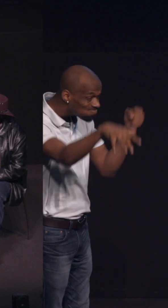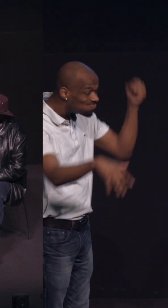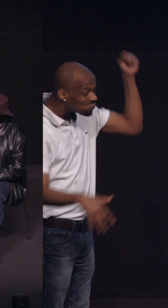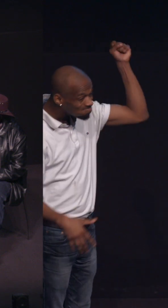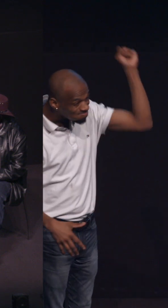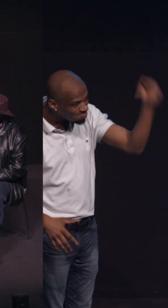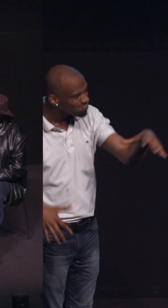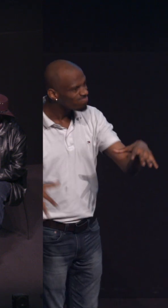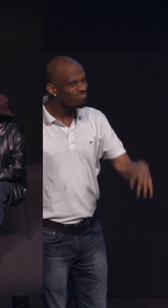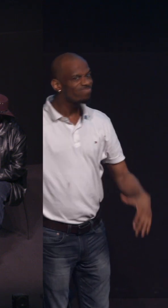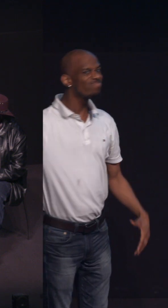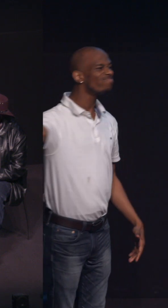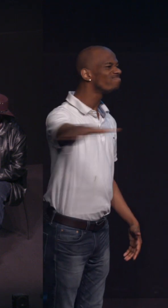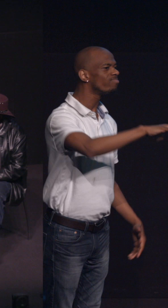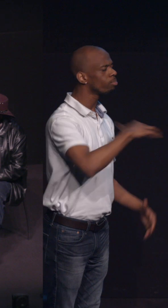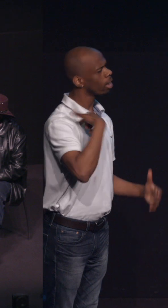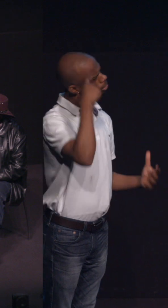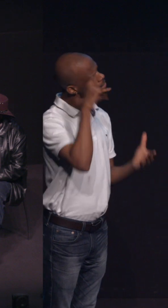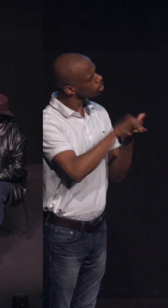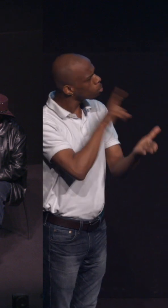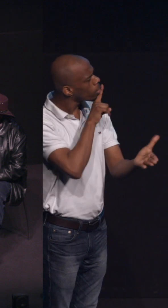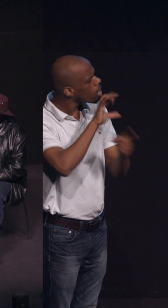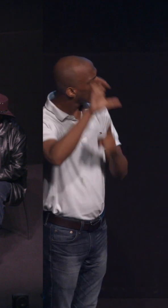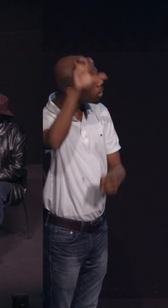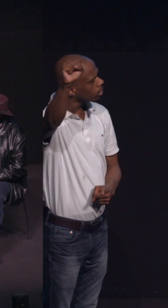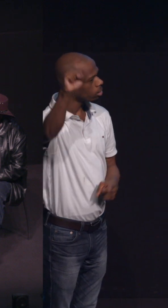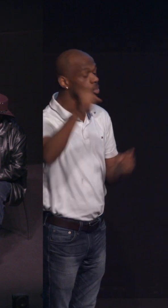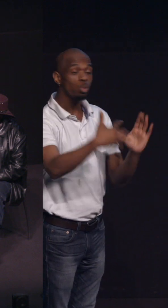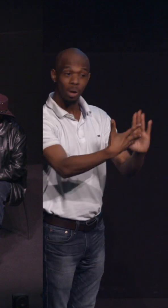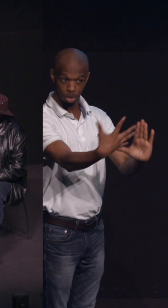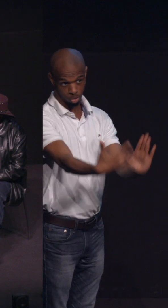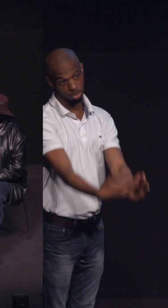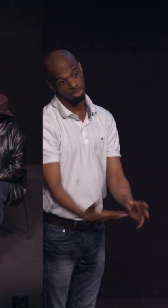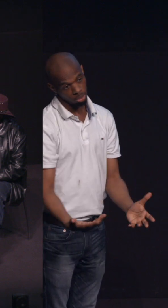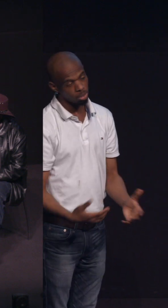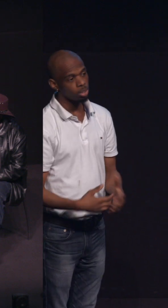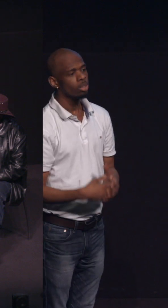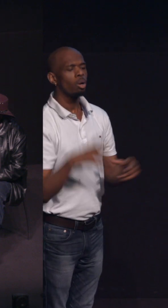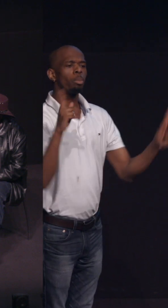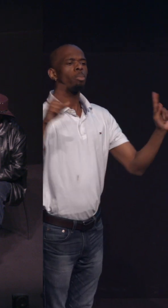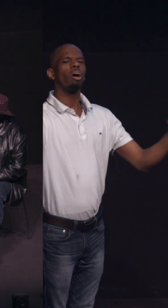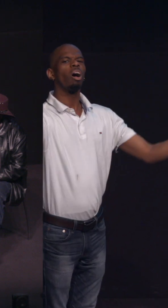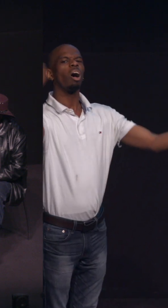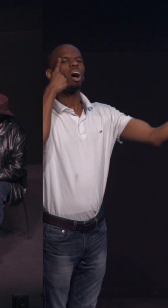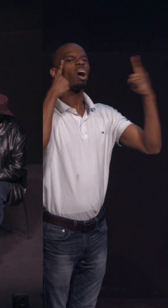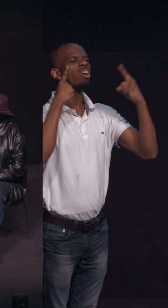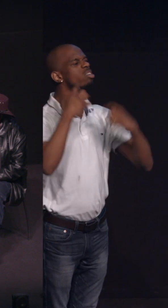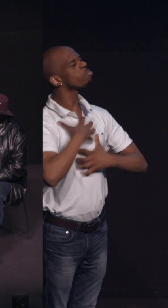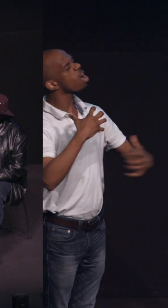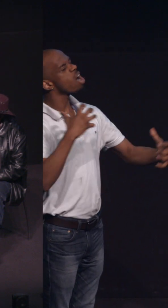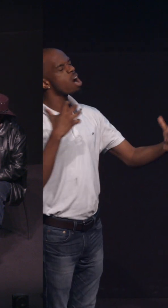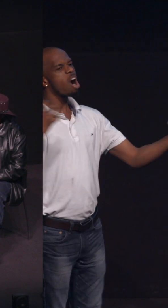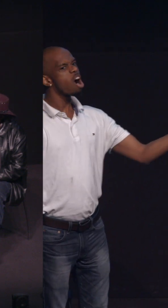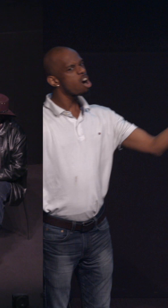It's, like, it's amazing and rare. And they try to shut it down but they can't. They can't.